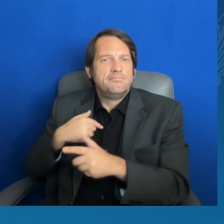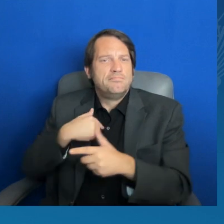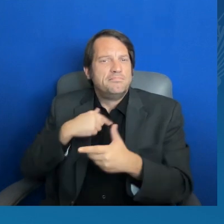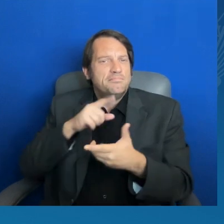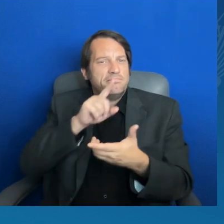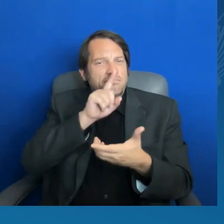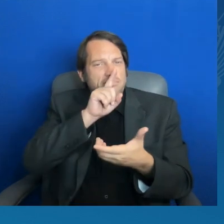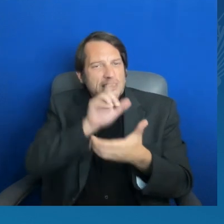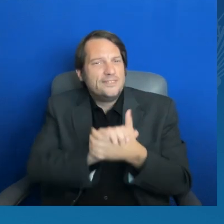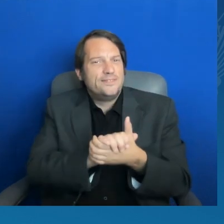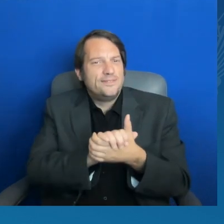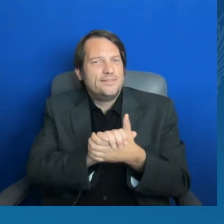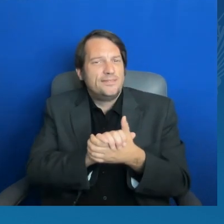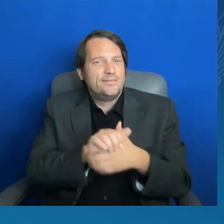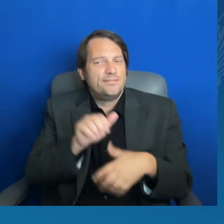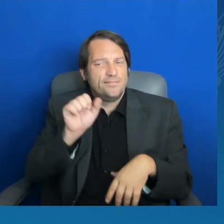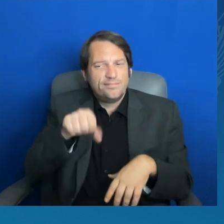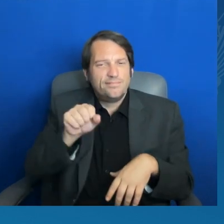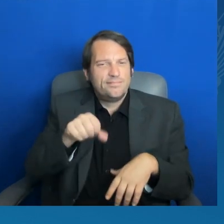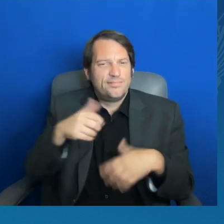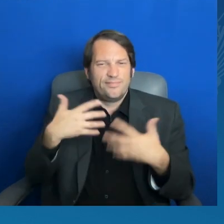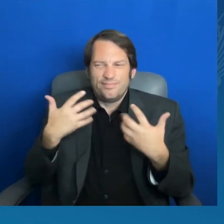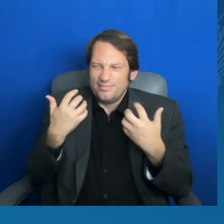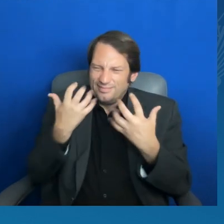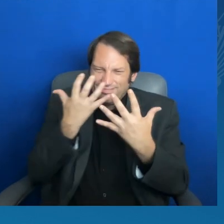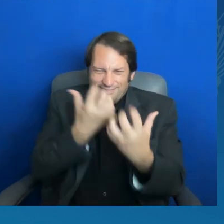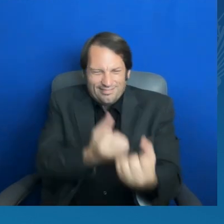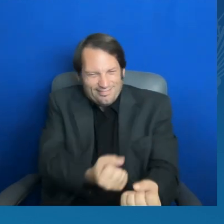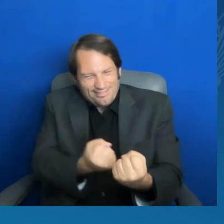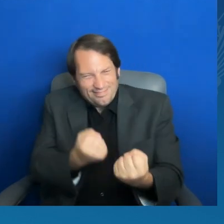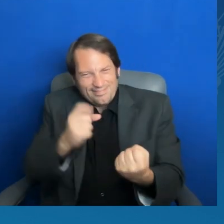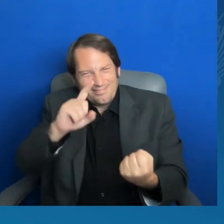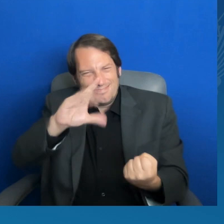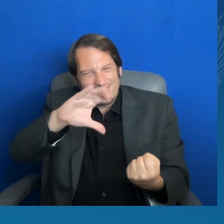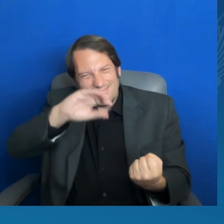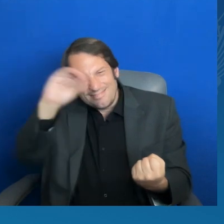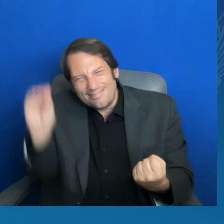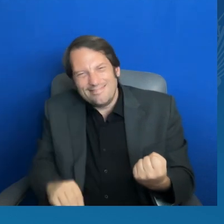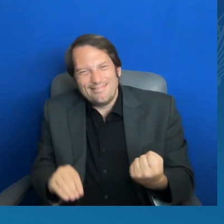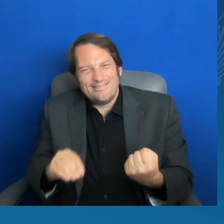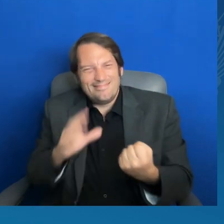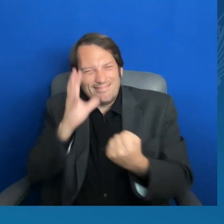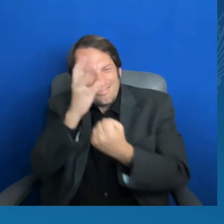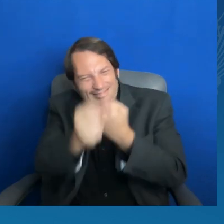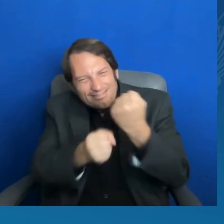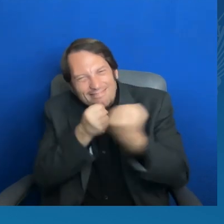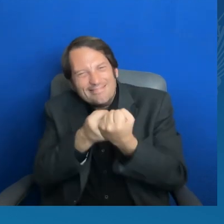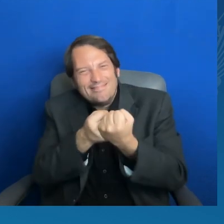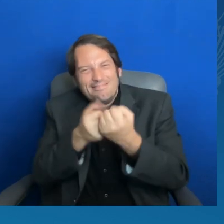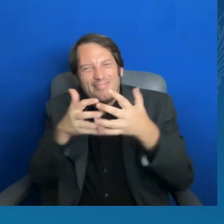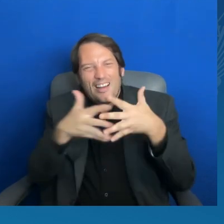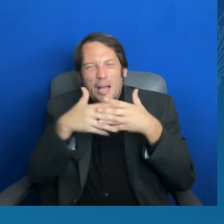That we know our country is worth fighting for, we love our country, and we will challenge our country